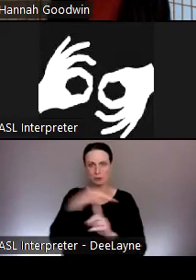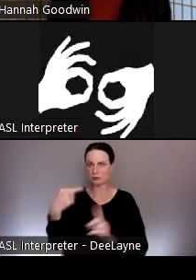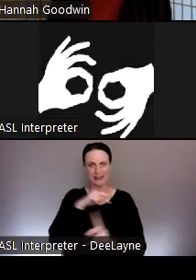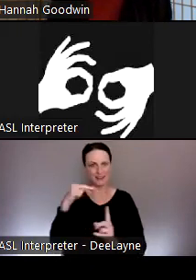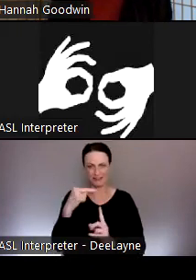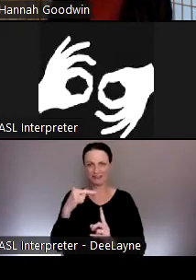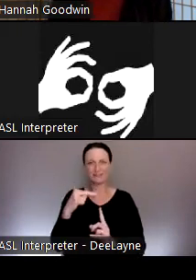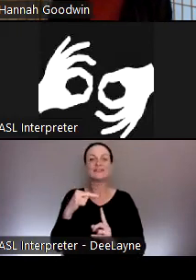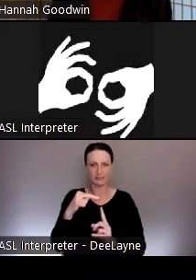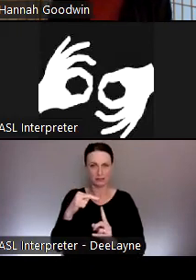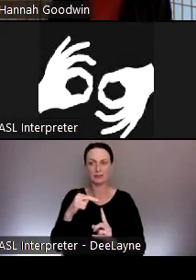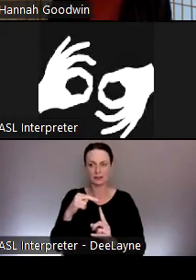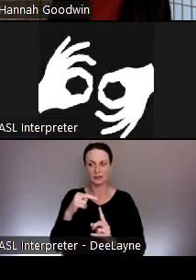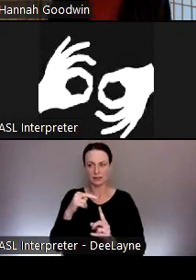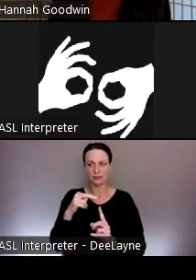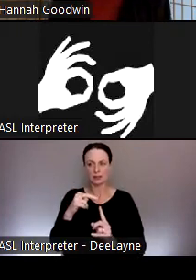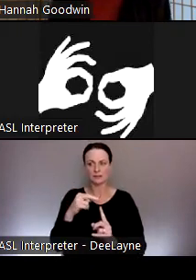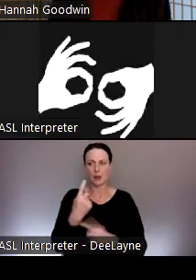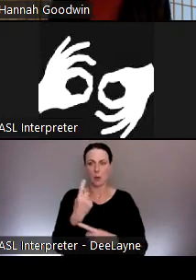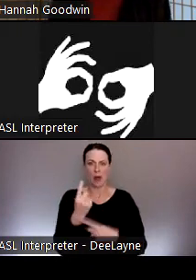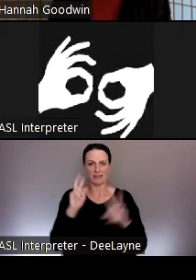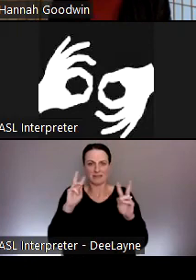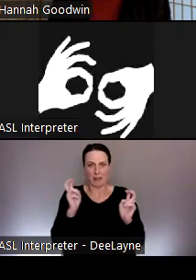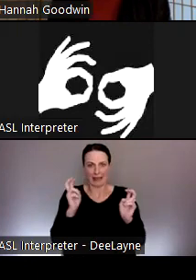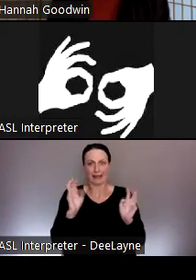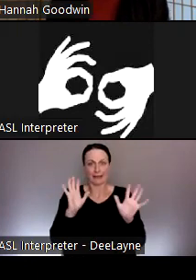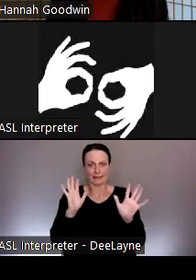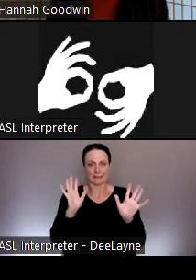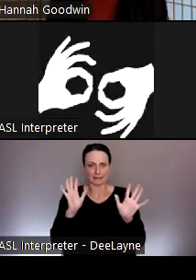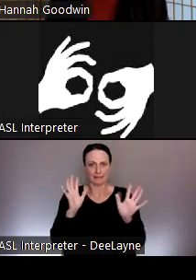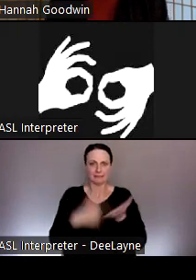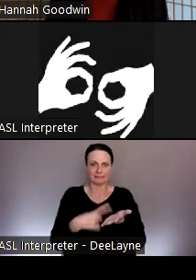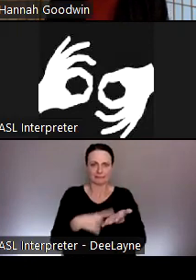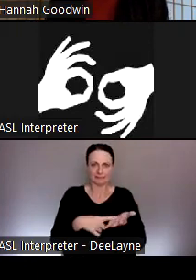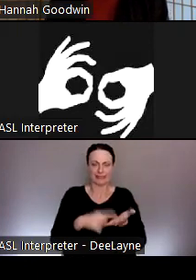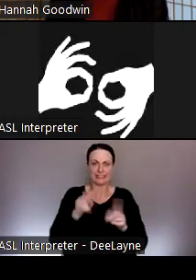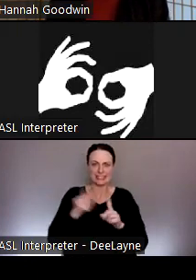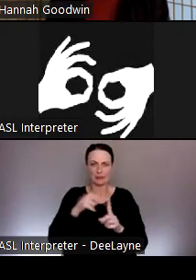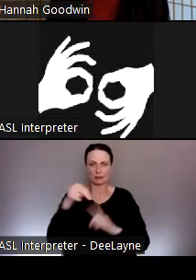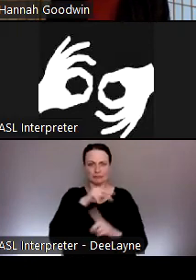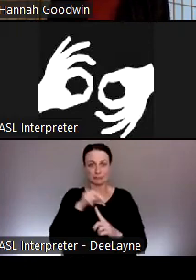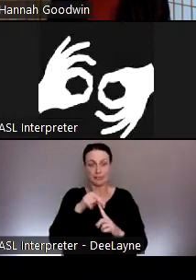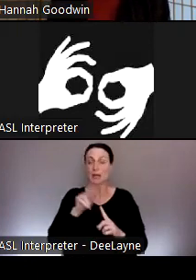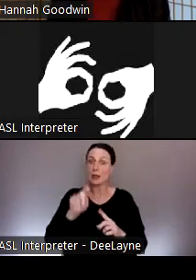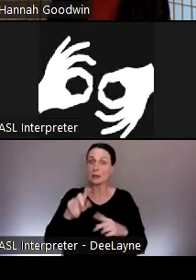or approaches to a single topic. So these proposals must include presenters